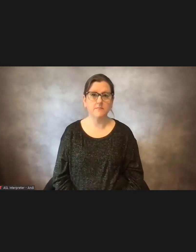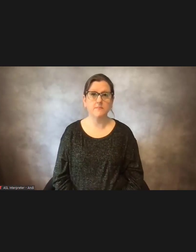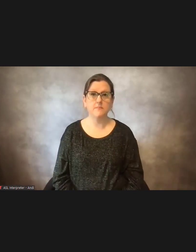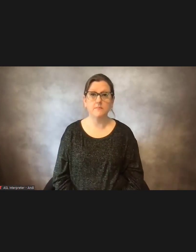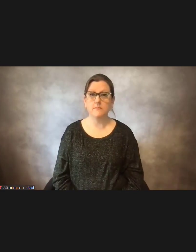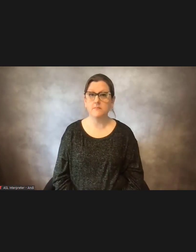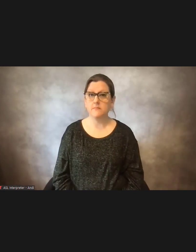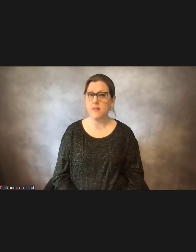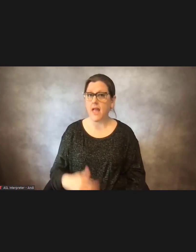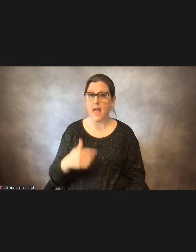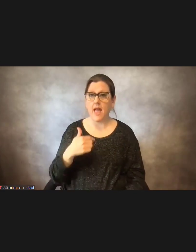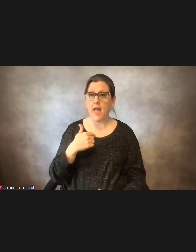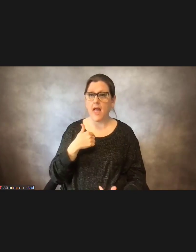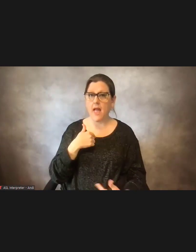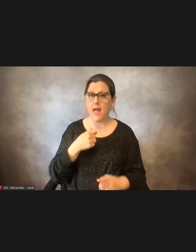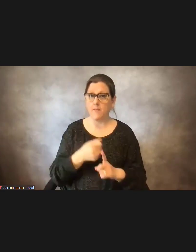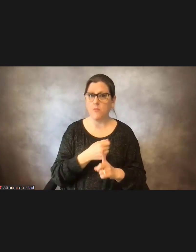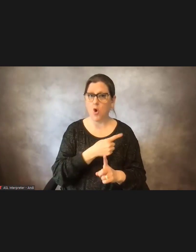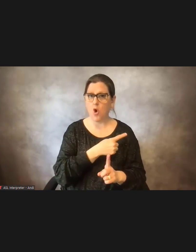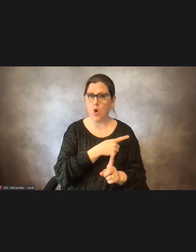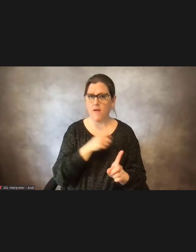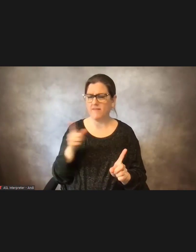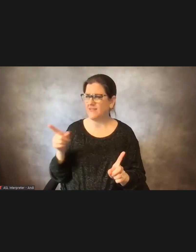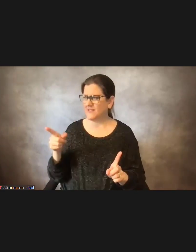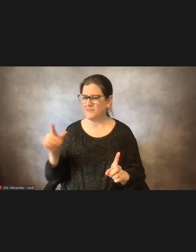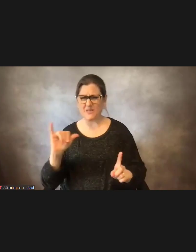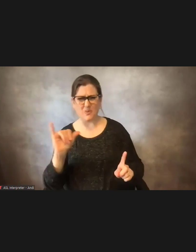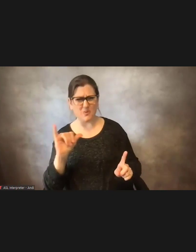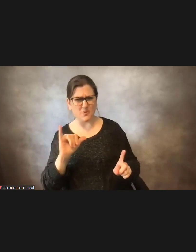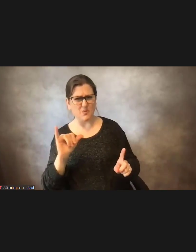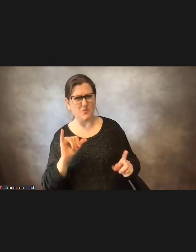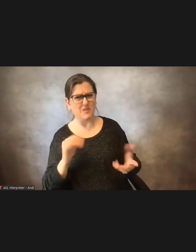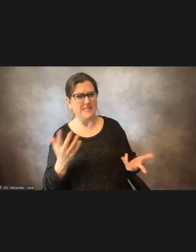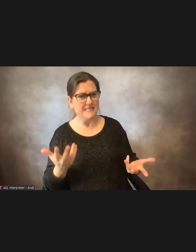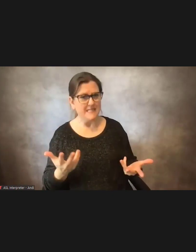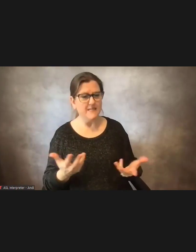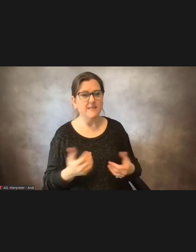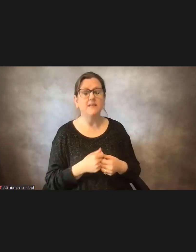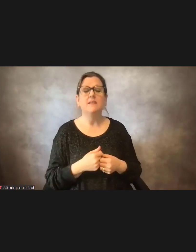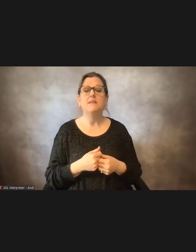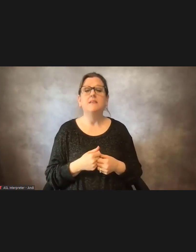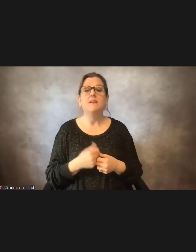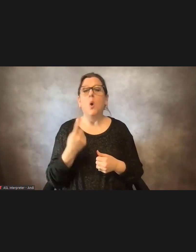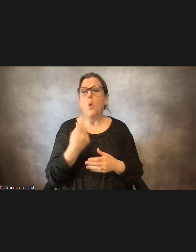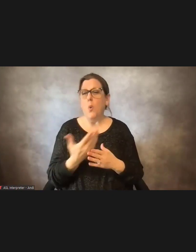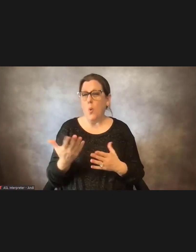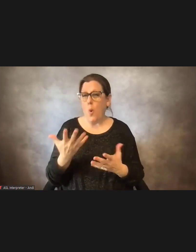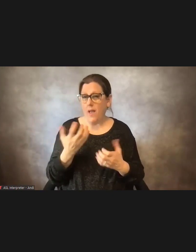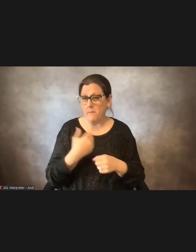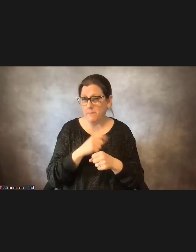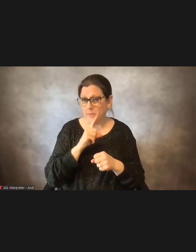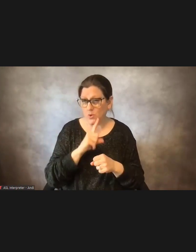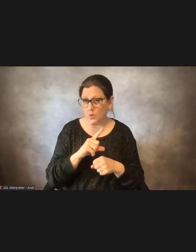William, I'm off again here.>>: Yeah, I am too, Terry. So, one of the things we want to make sure, and we know a lot of